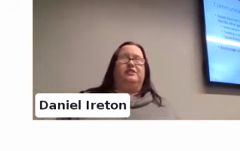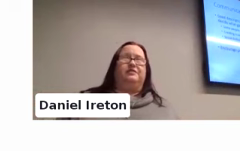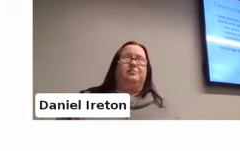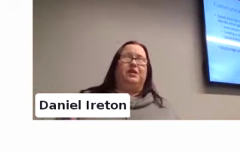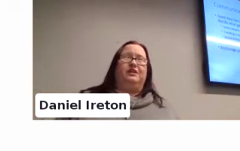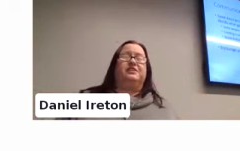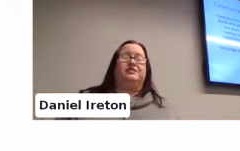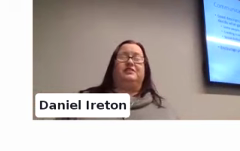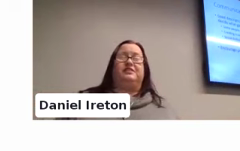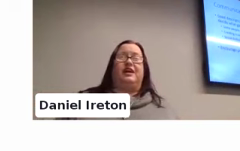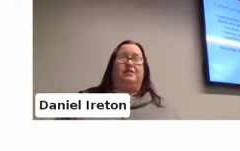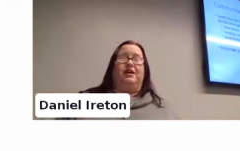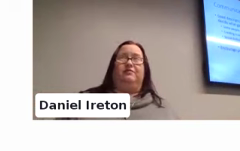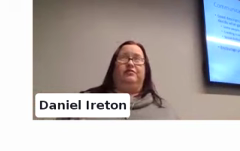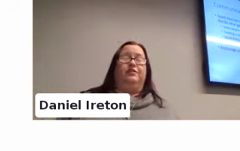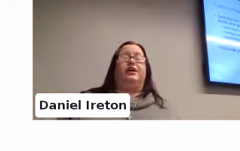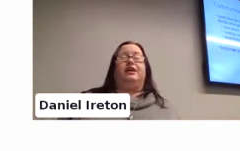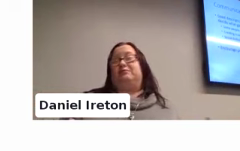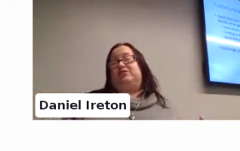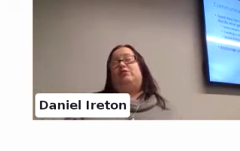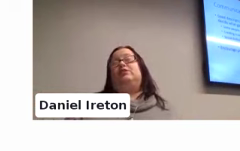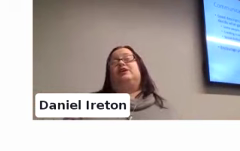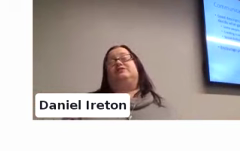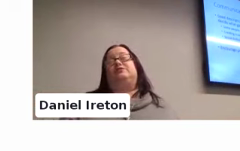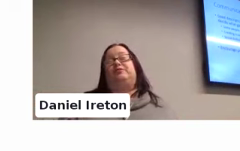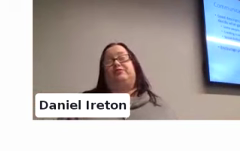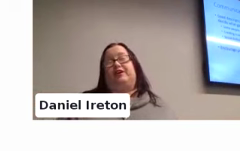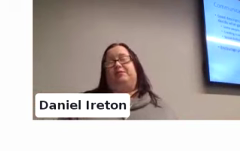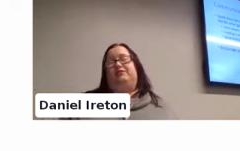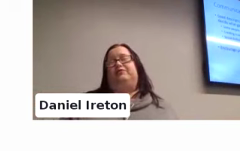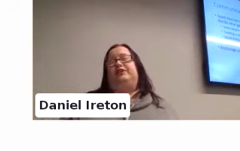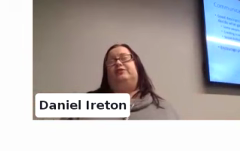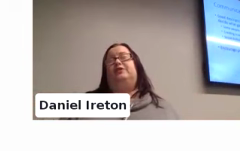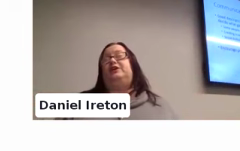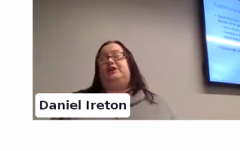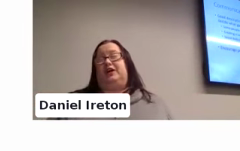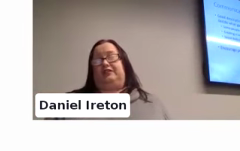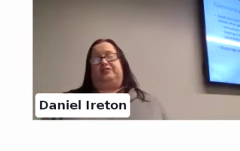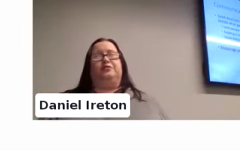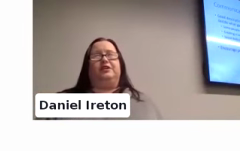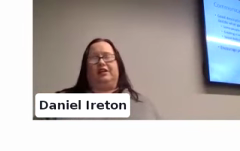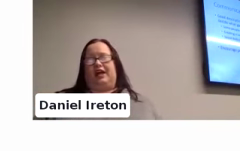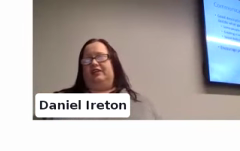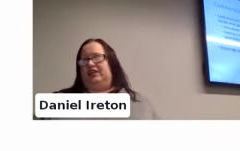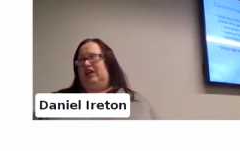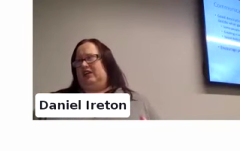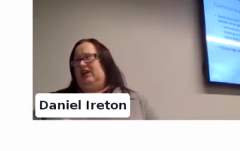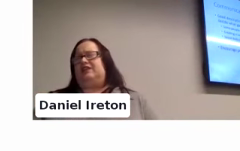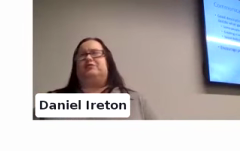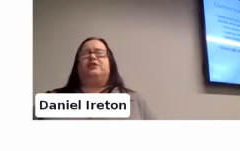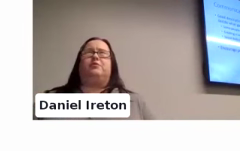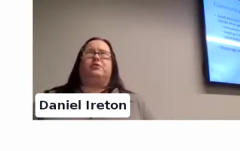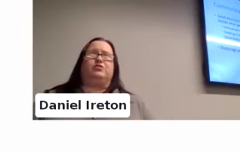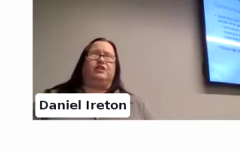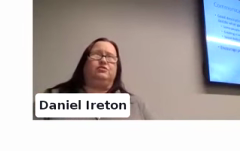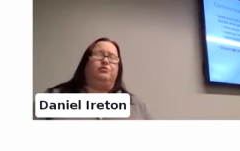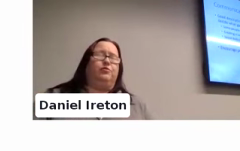So you're less likely, if there is no way to eliminate it entirely because games are weird.